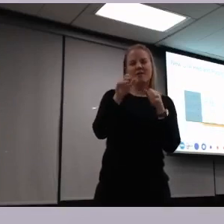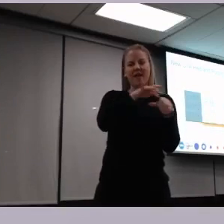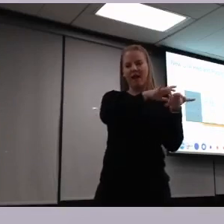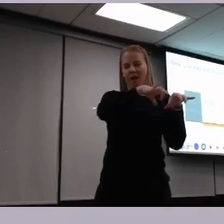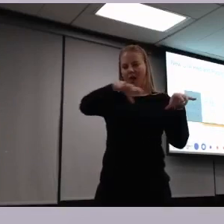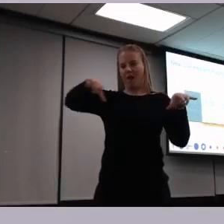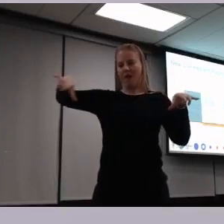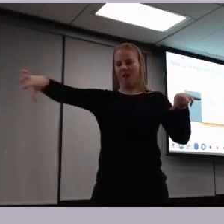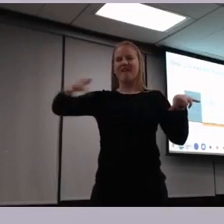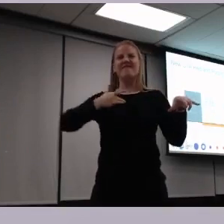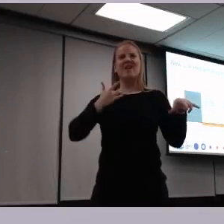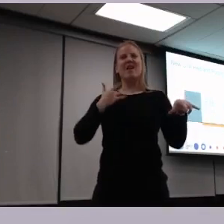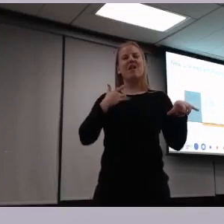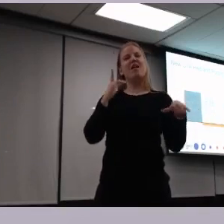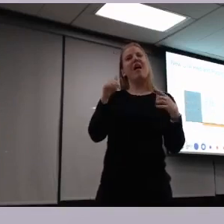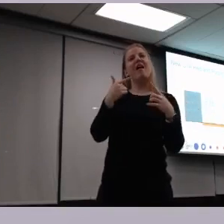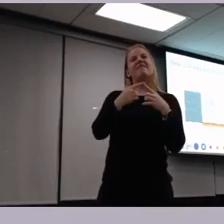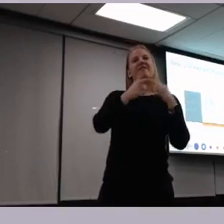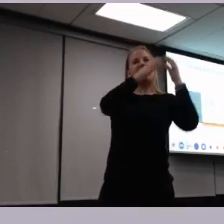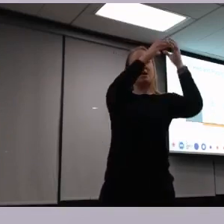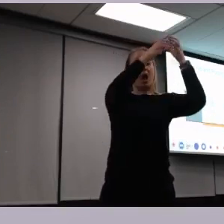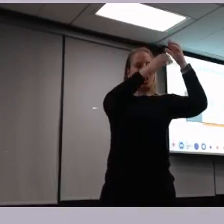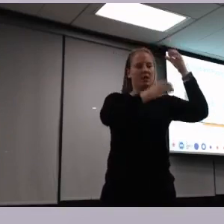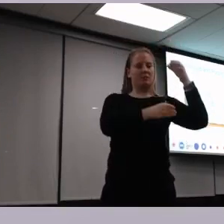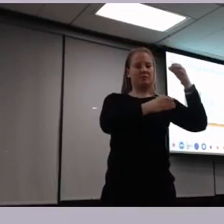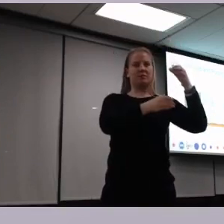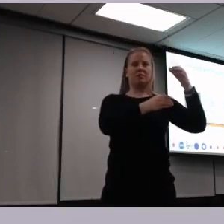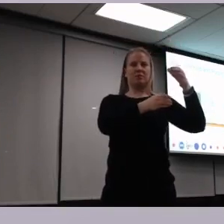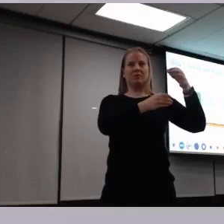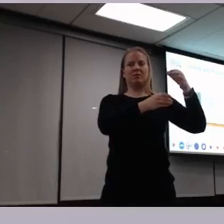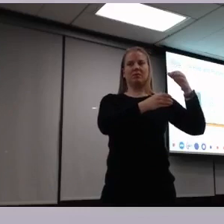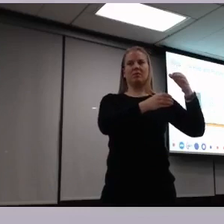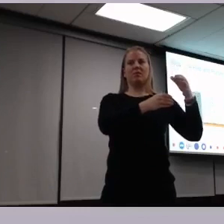and interrupt the ground plane, they go from two set of two to a set of three.